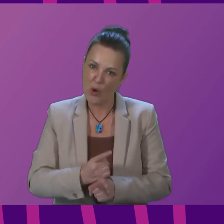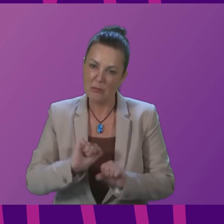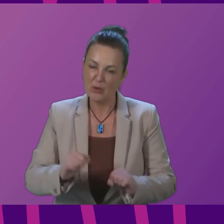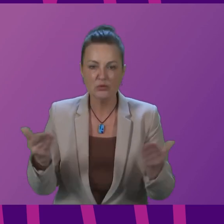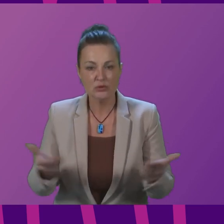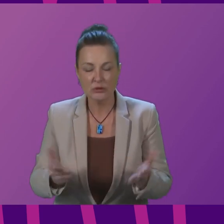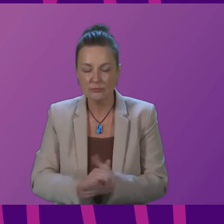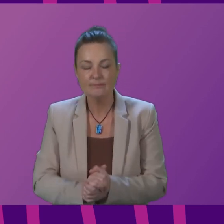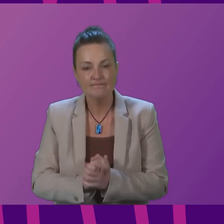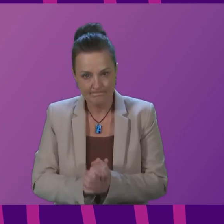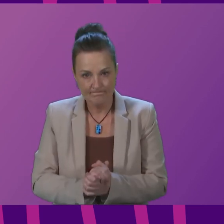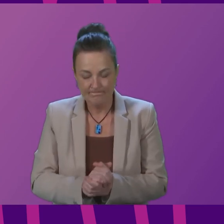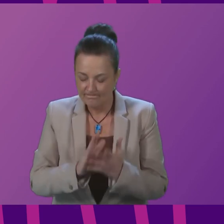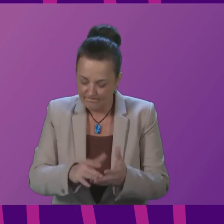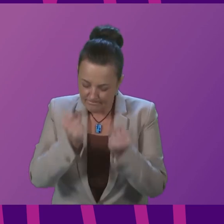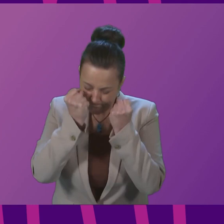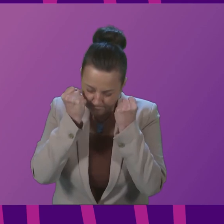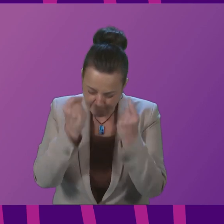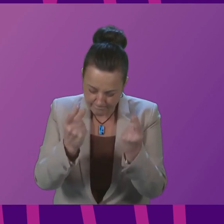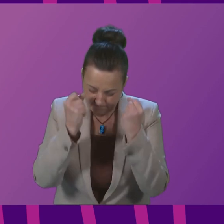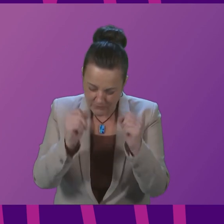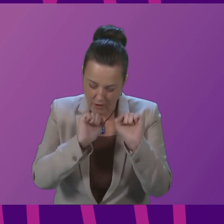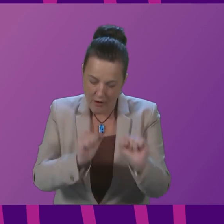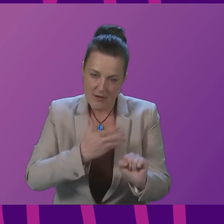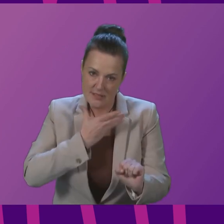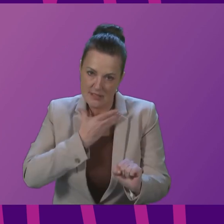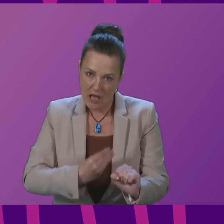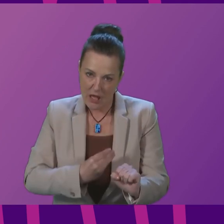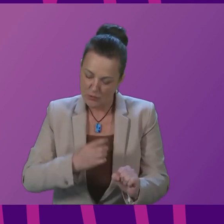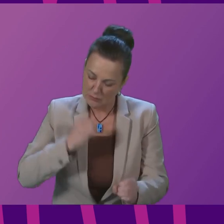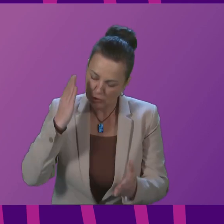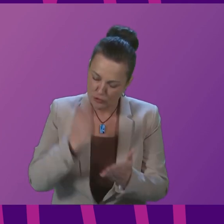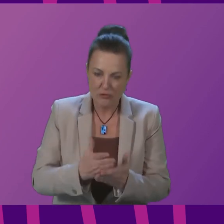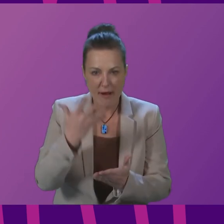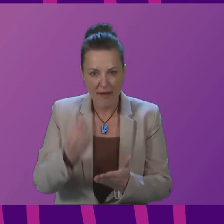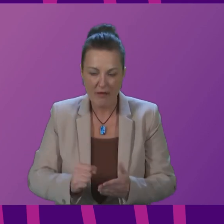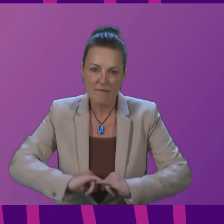I absolutely understand her desire for a fatal accident inquiry and for that fatal accident